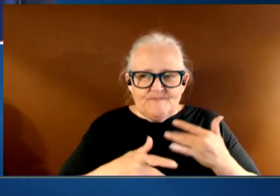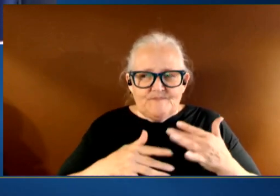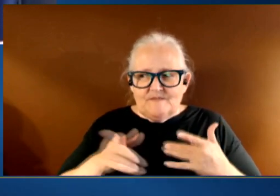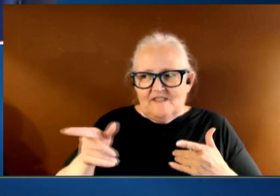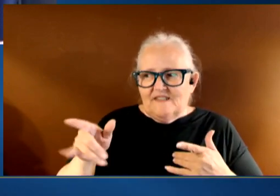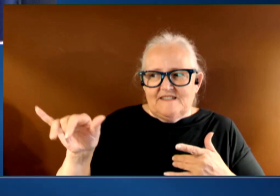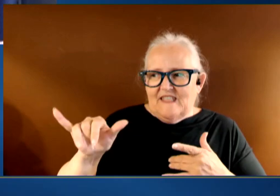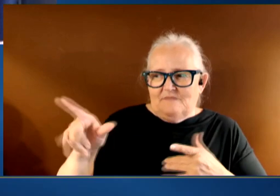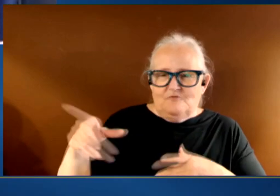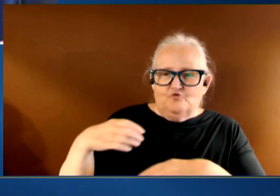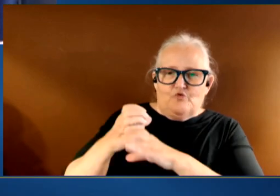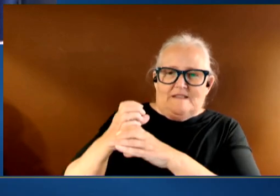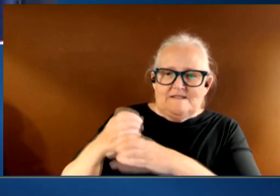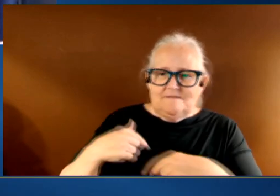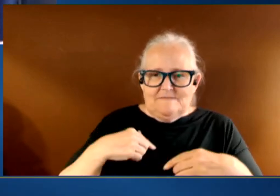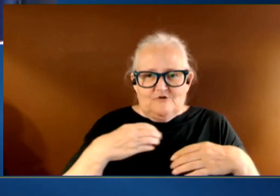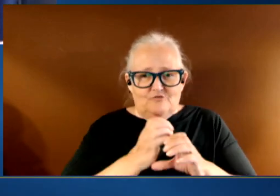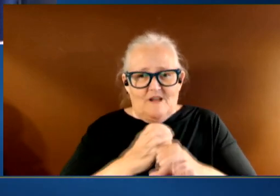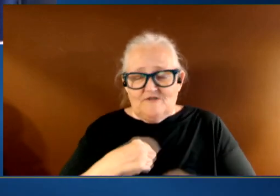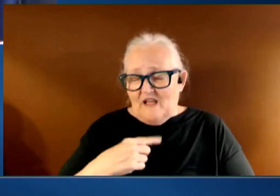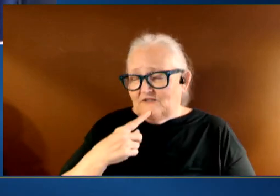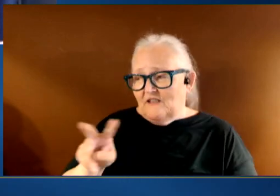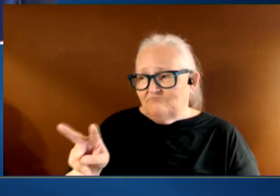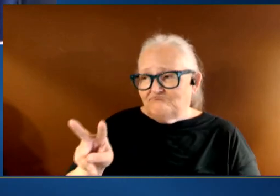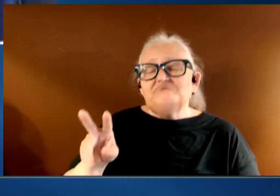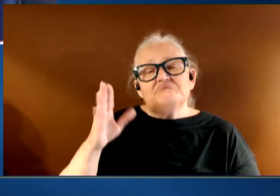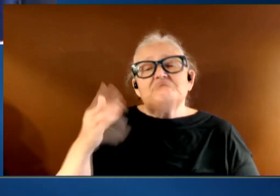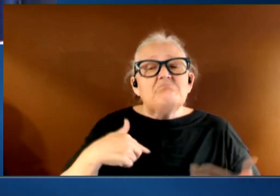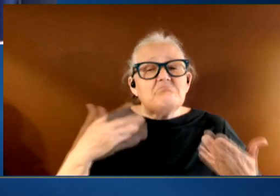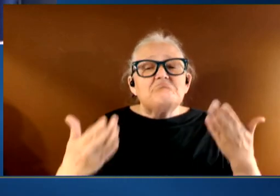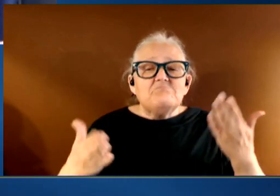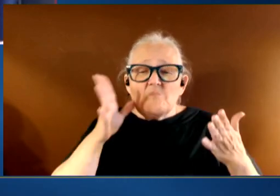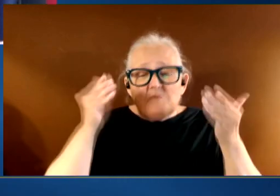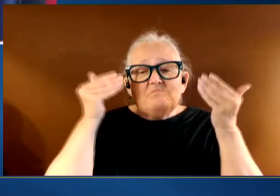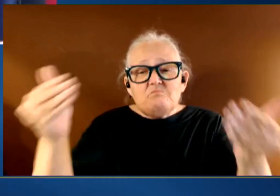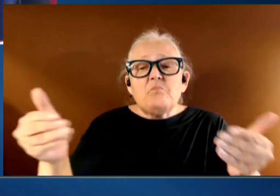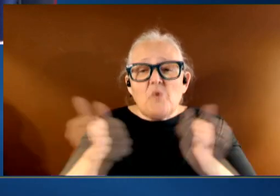you know, I told him, ''Yes, you know, I would sign up for the gene therapy as a SC warrior,''